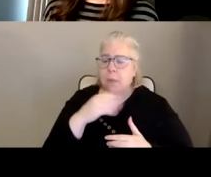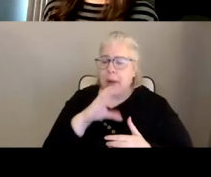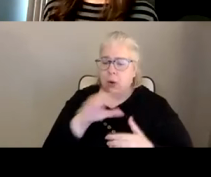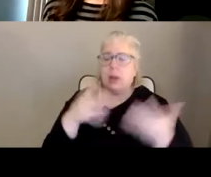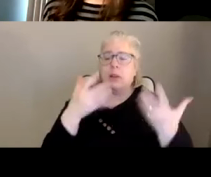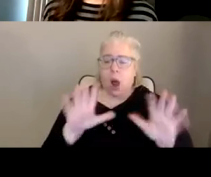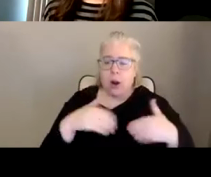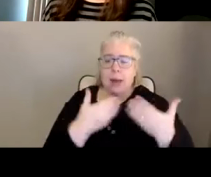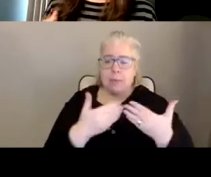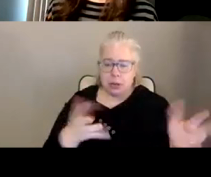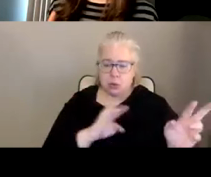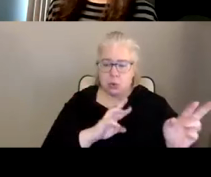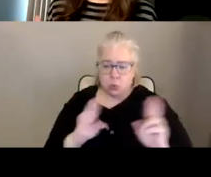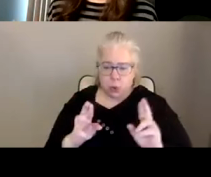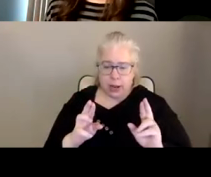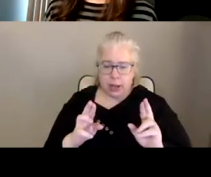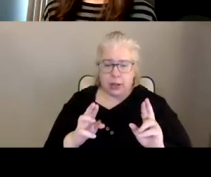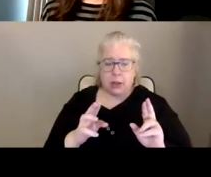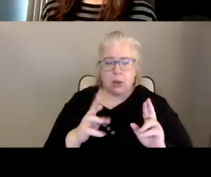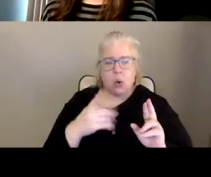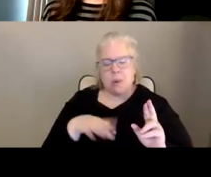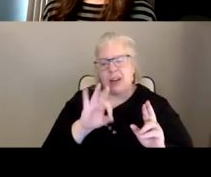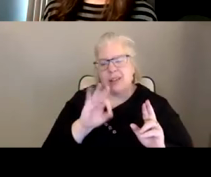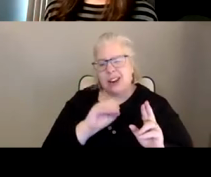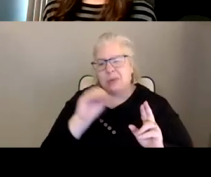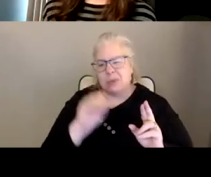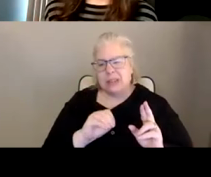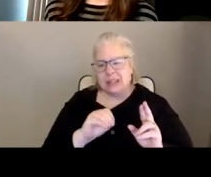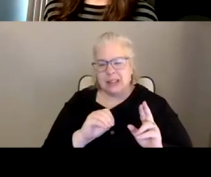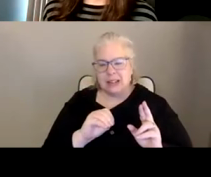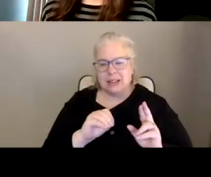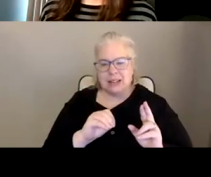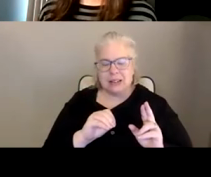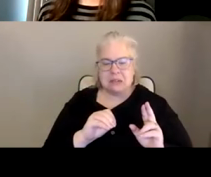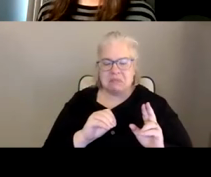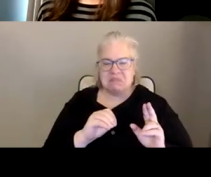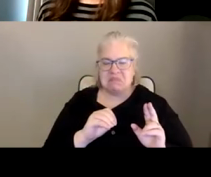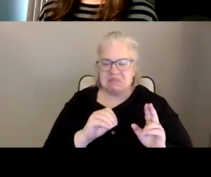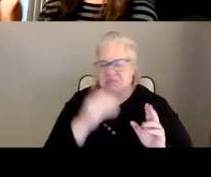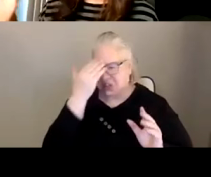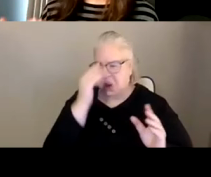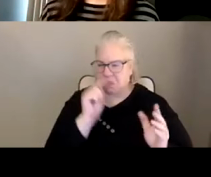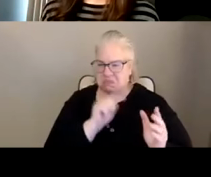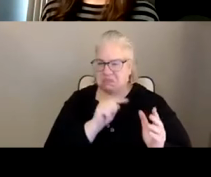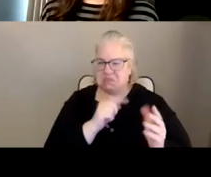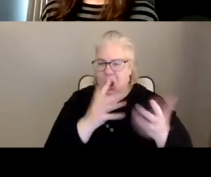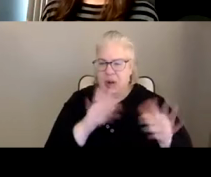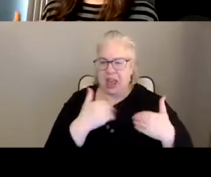And for about 90% of those there wouldn't be any major changes. And we could start looking at them